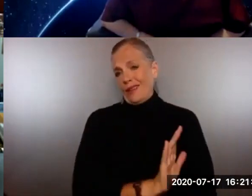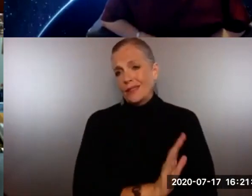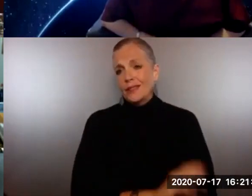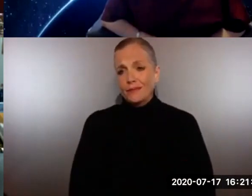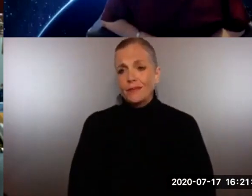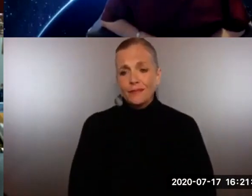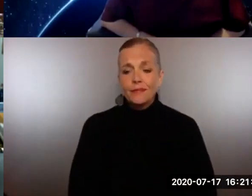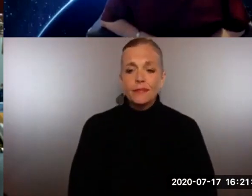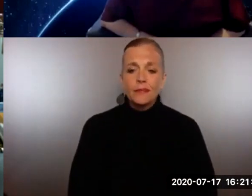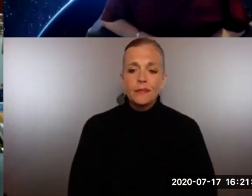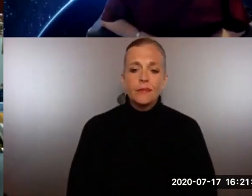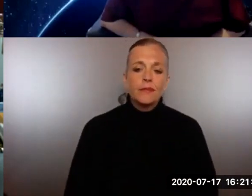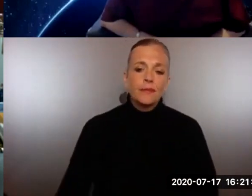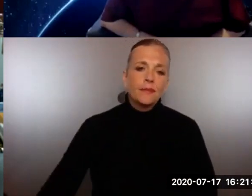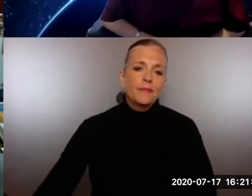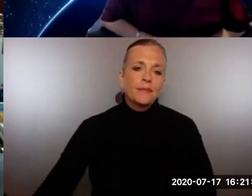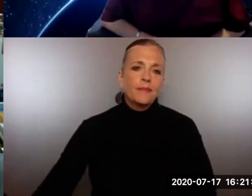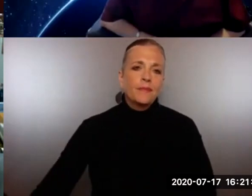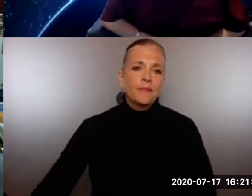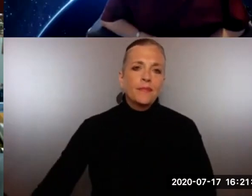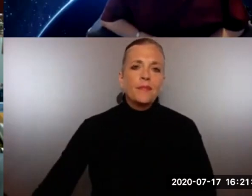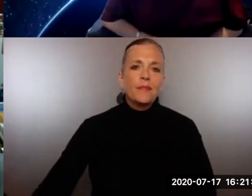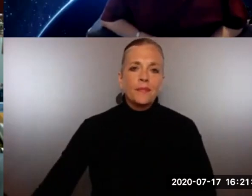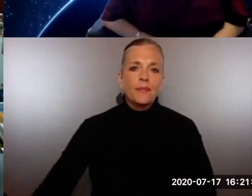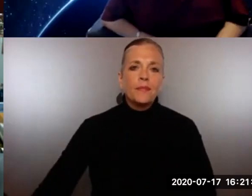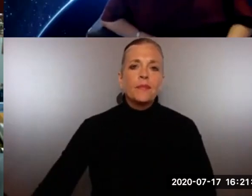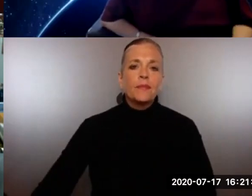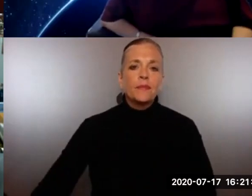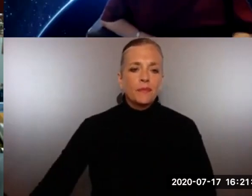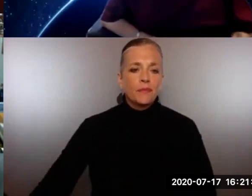Thank you. You're welcome. That was great.